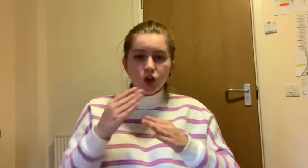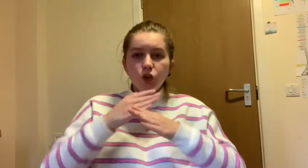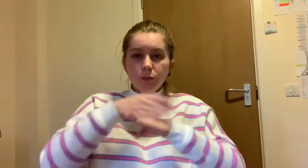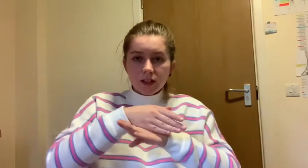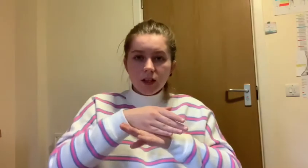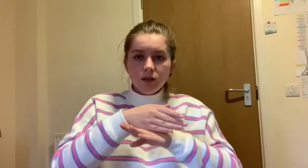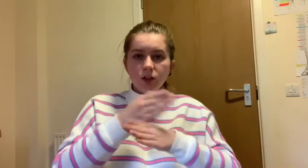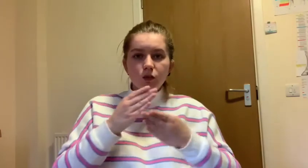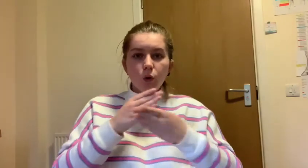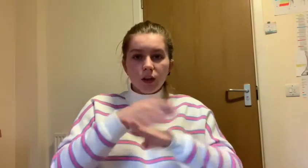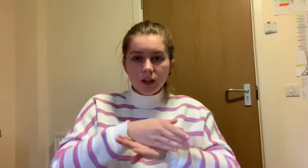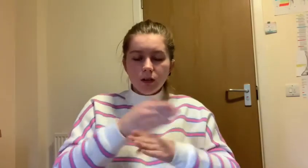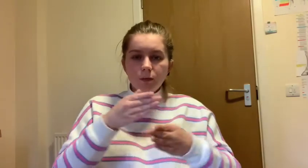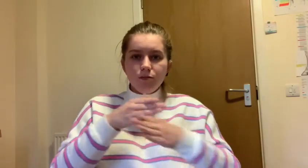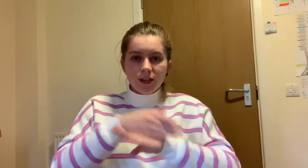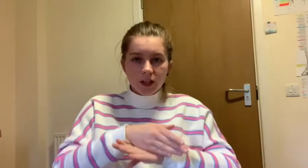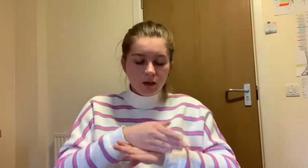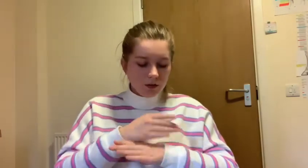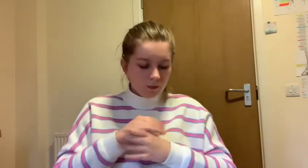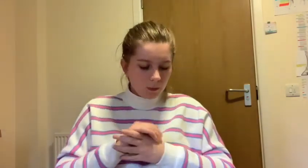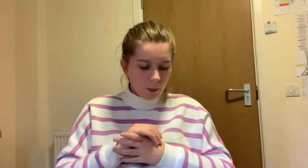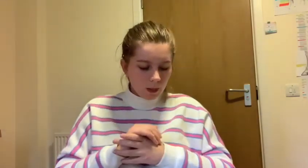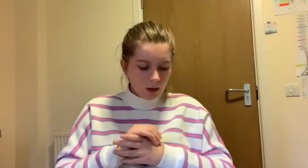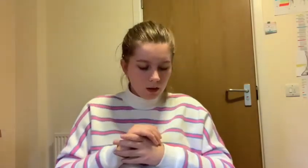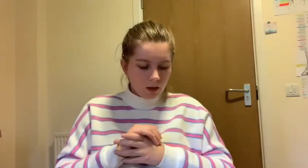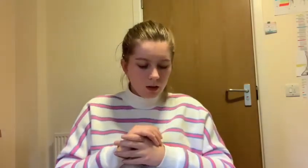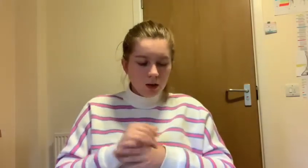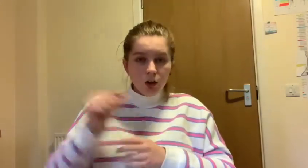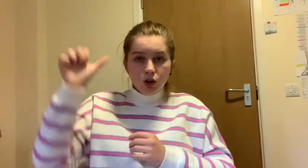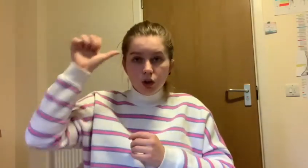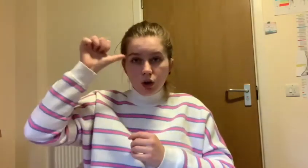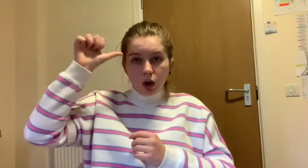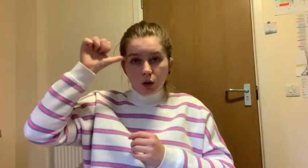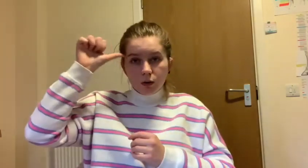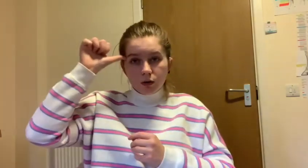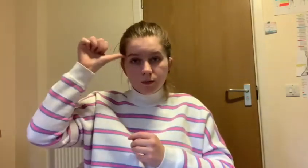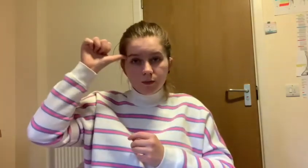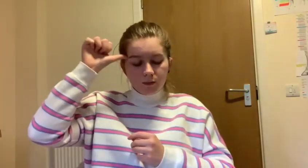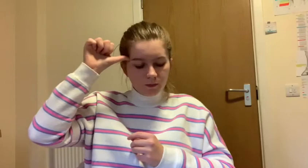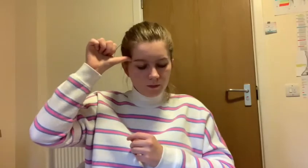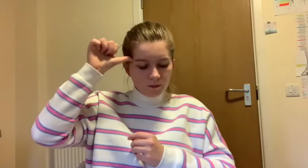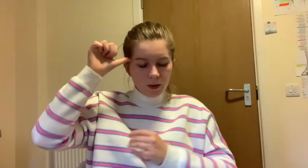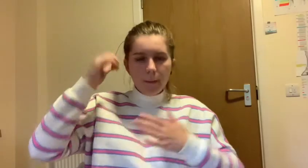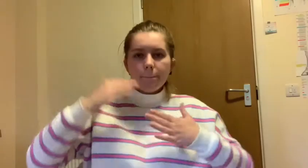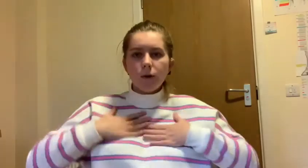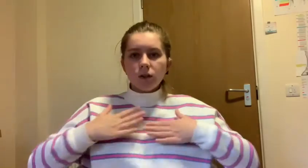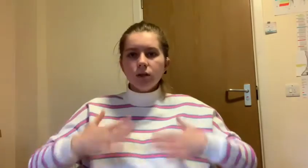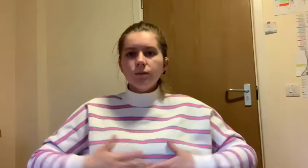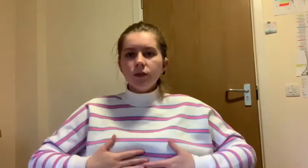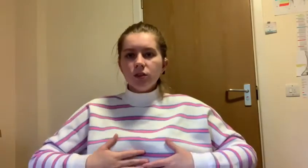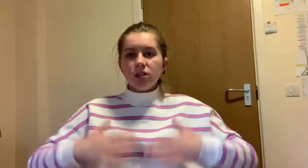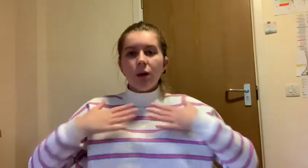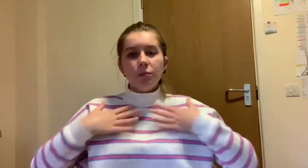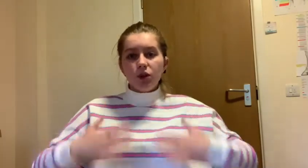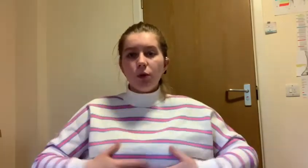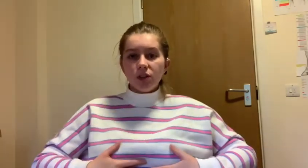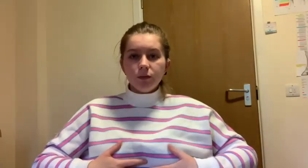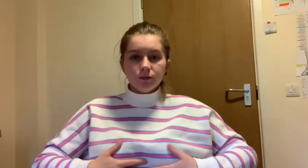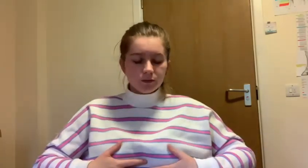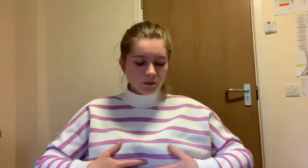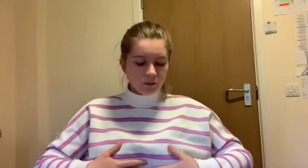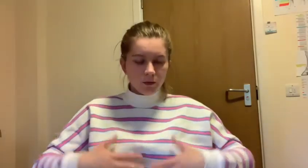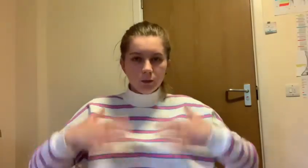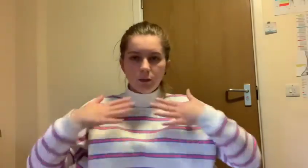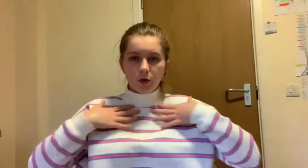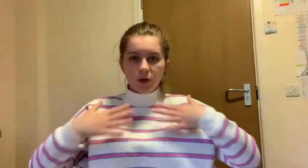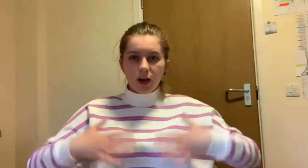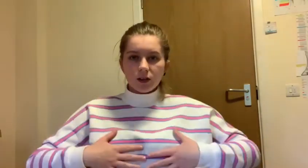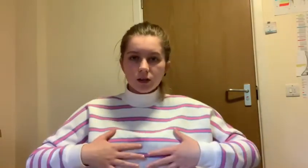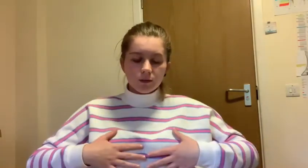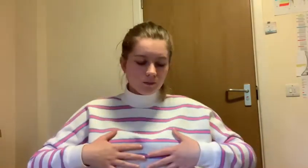So you're busy, so you're working, "Busy", "you know", "body", so you're tapping your body. With both of your hands.